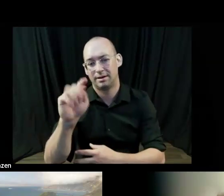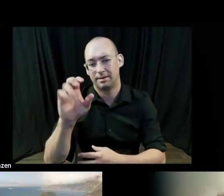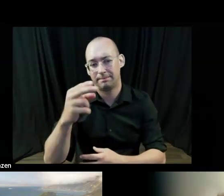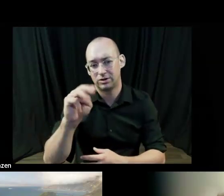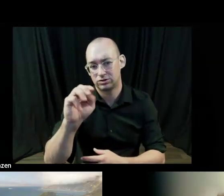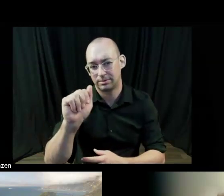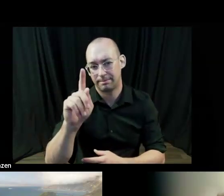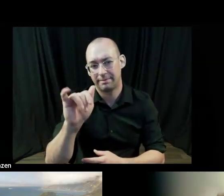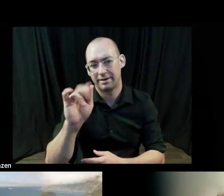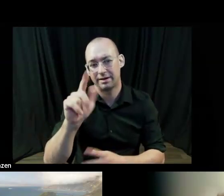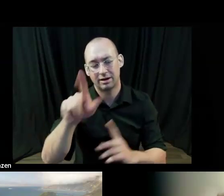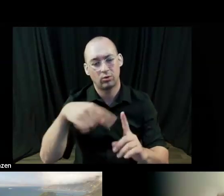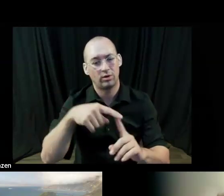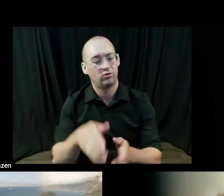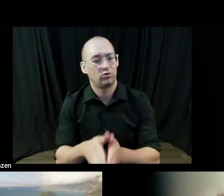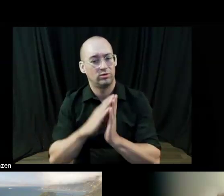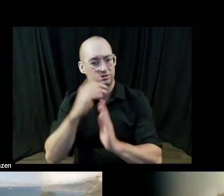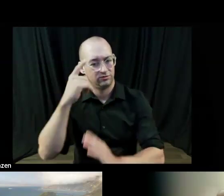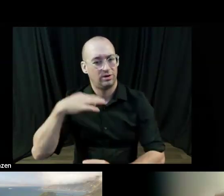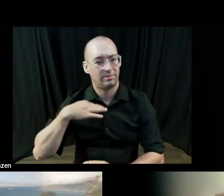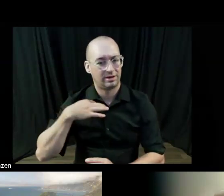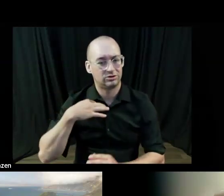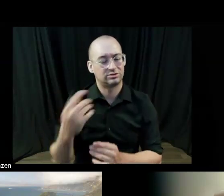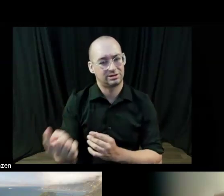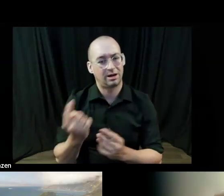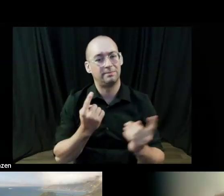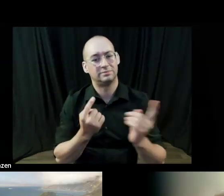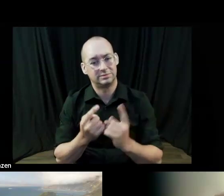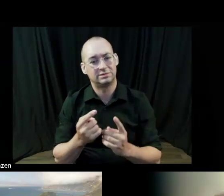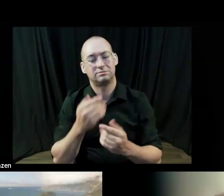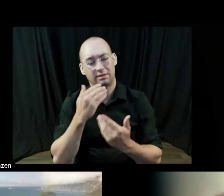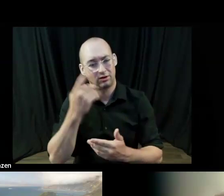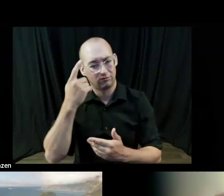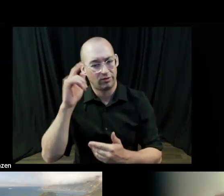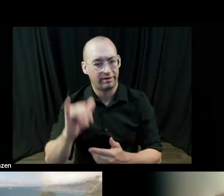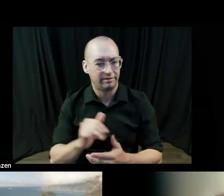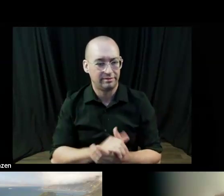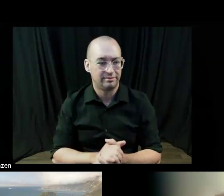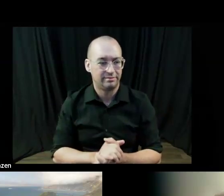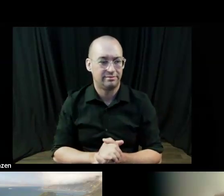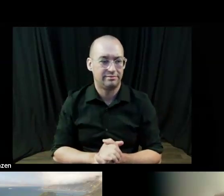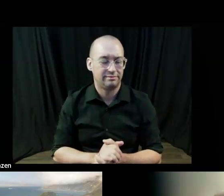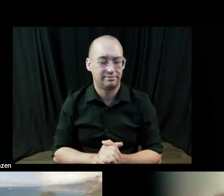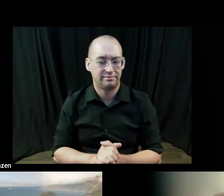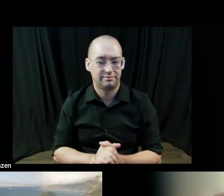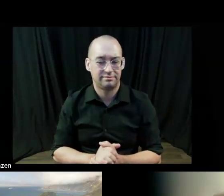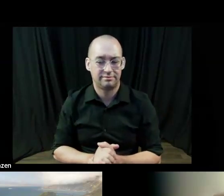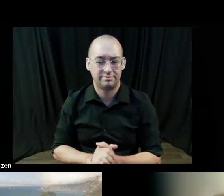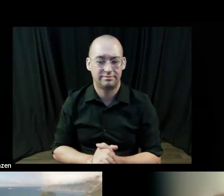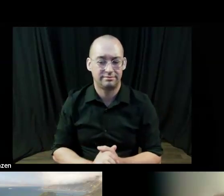request for applications comes out. So just thank you for that. And you know, as Alex indicated,